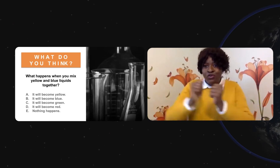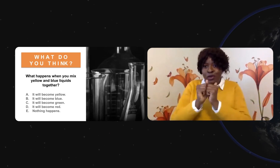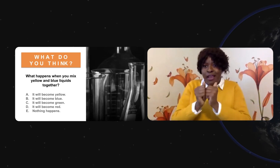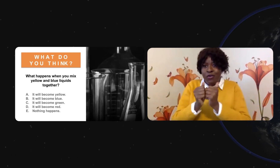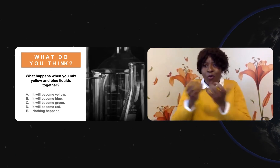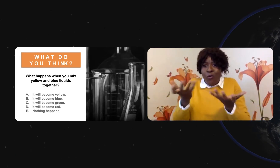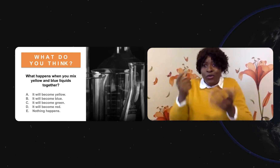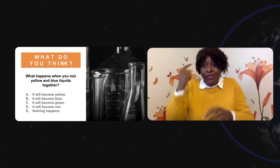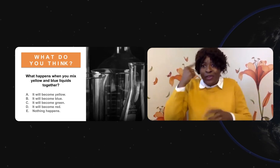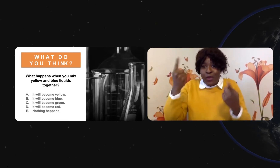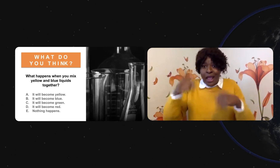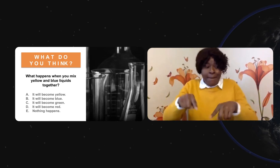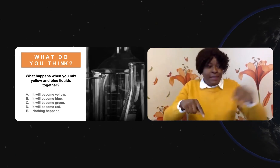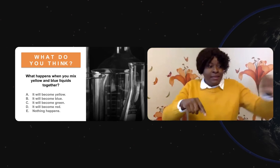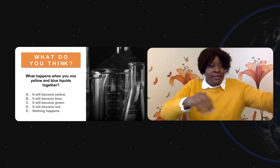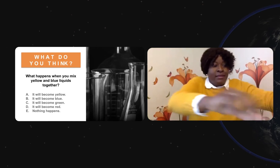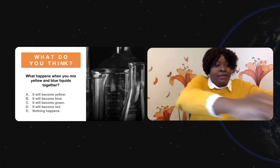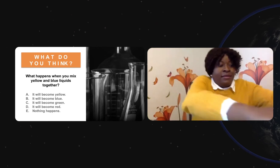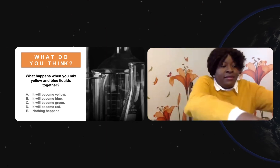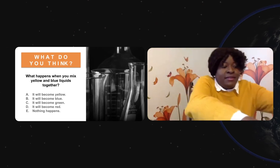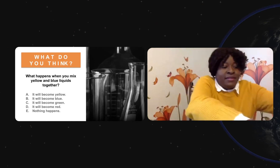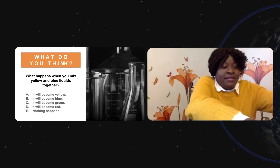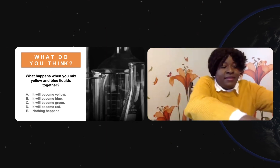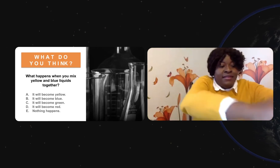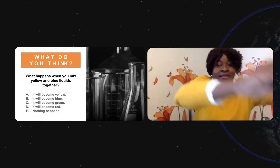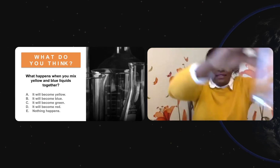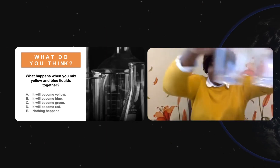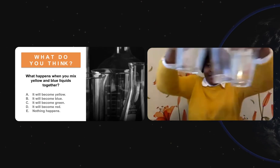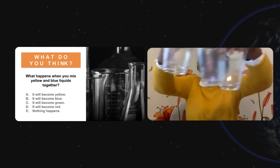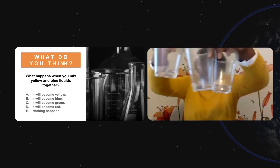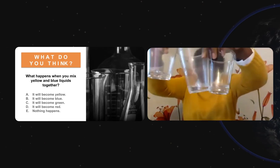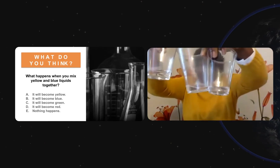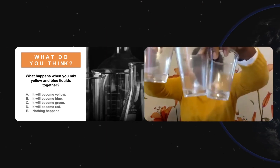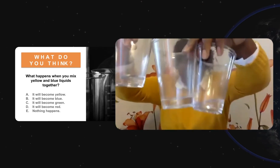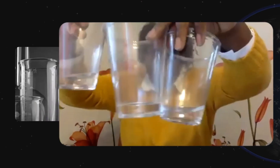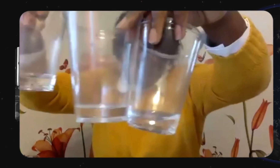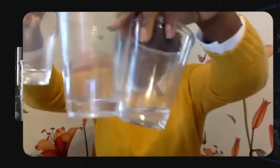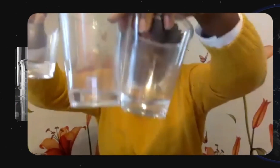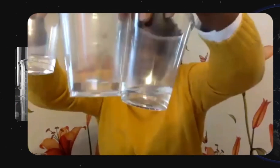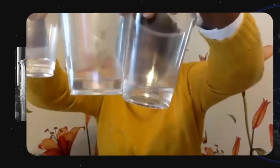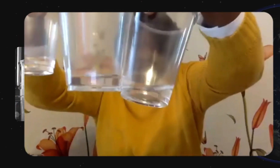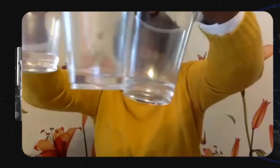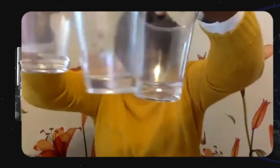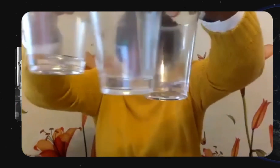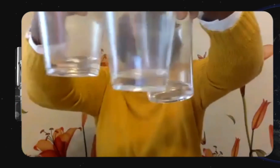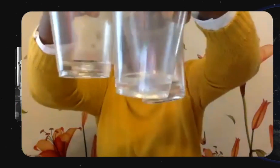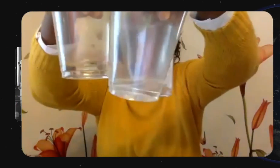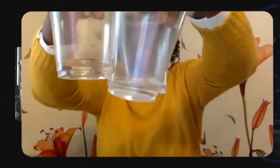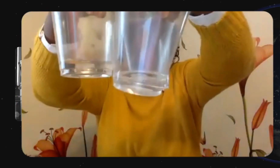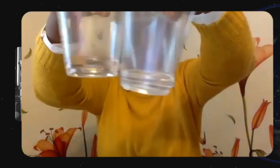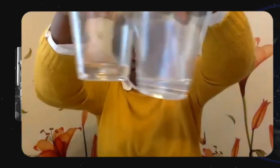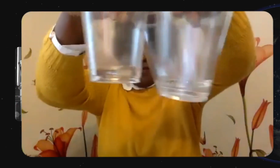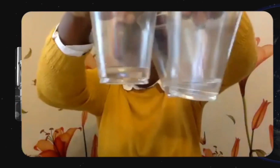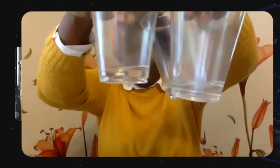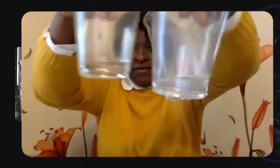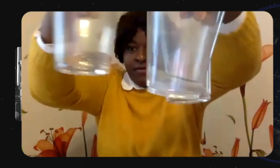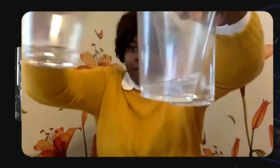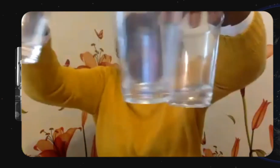Okay, now I have 3 clear liquids.